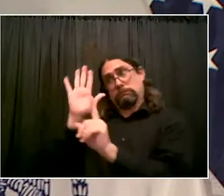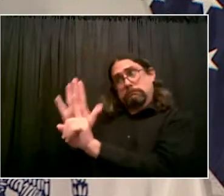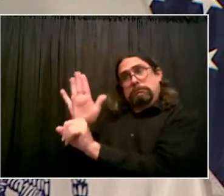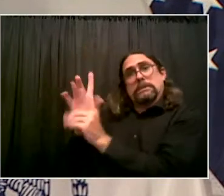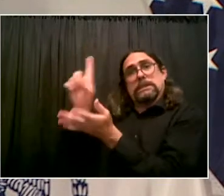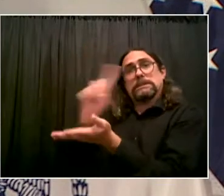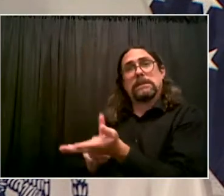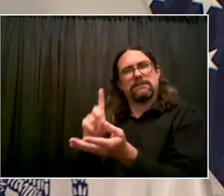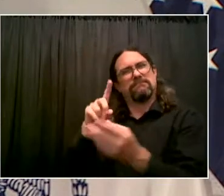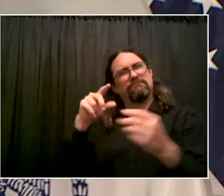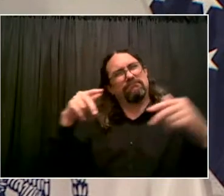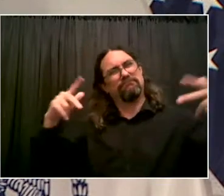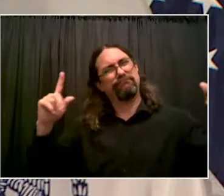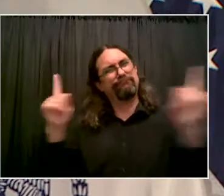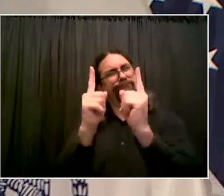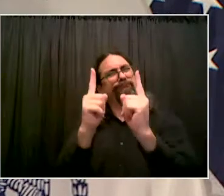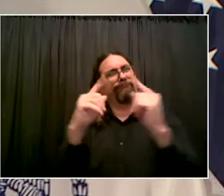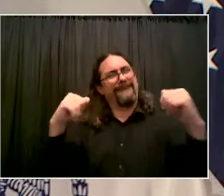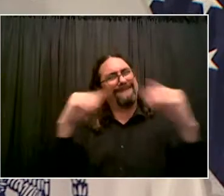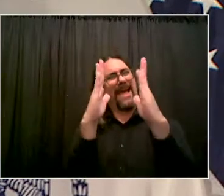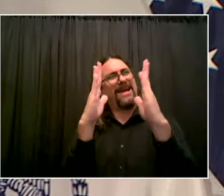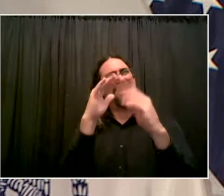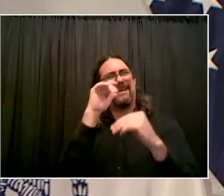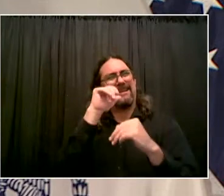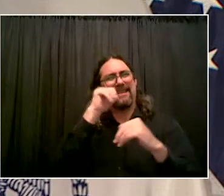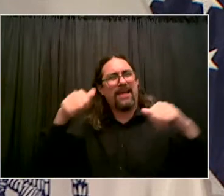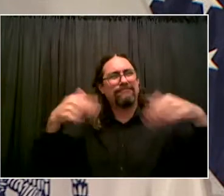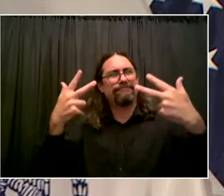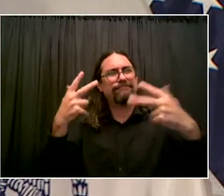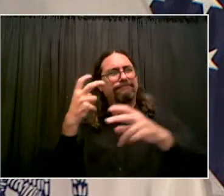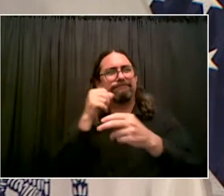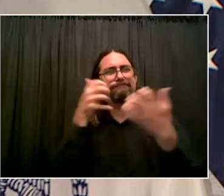NUMBERS TODAY. WE CLEARLY WANT TO SUPPORT THE KIDS.